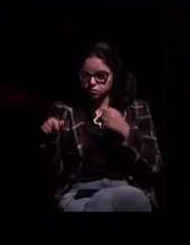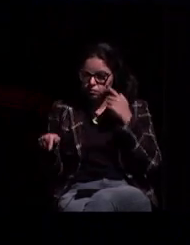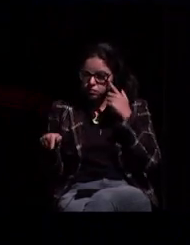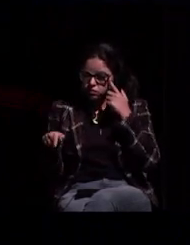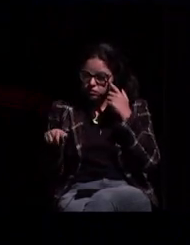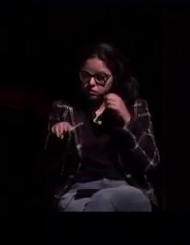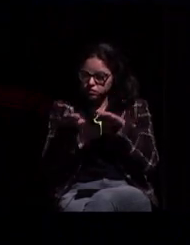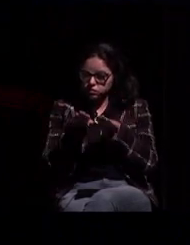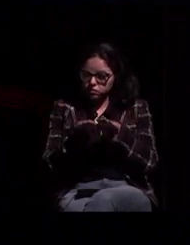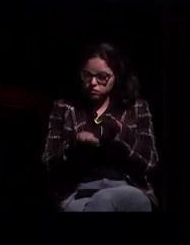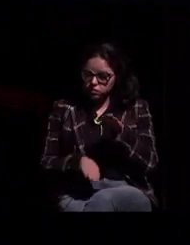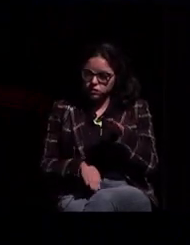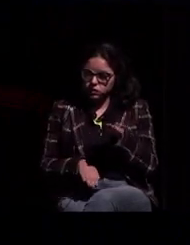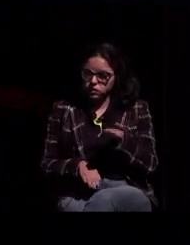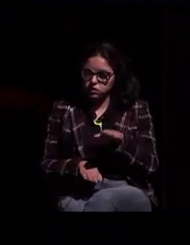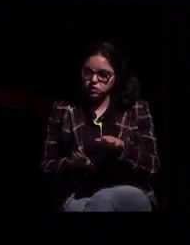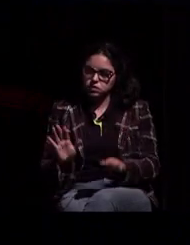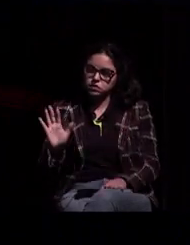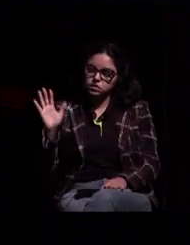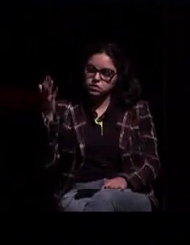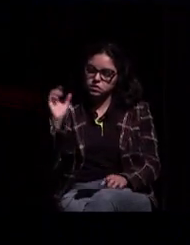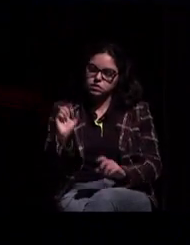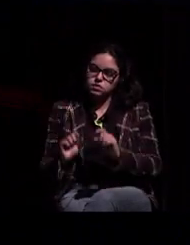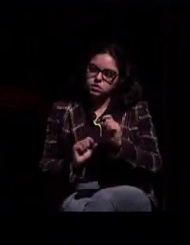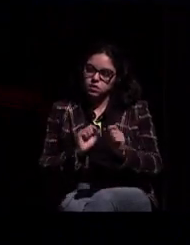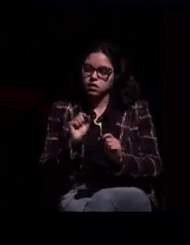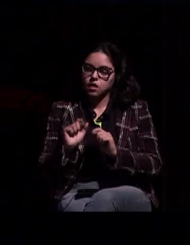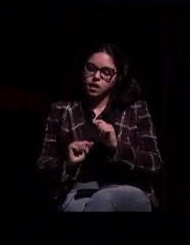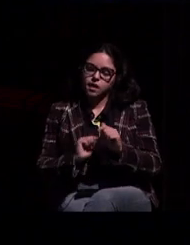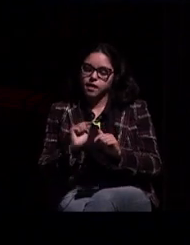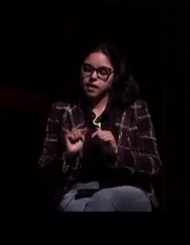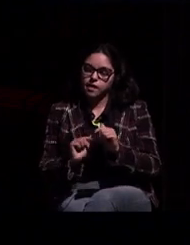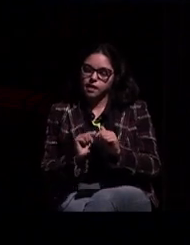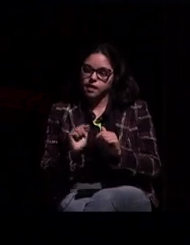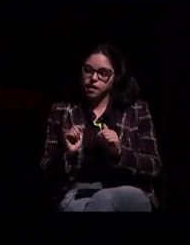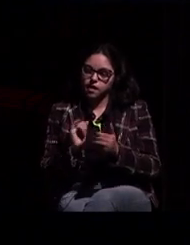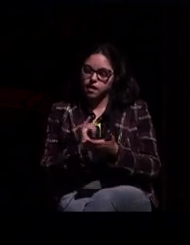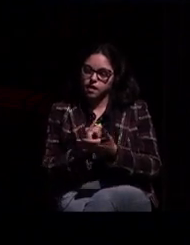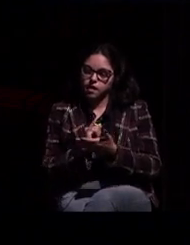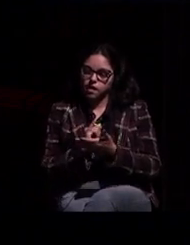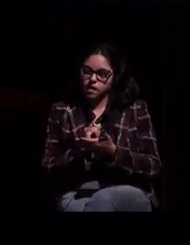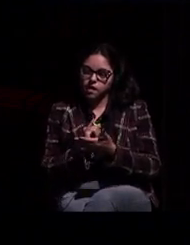The same happens to immigrant men and women that come from